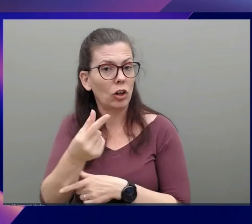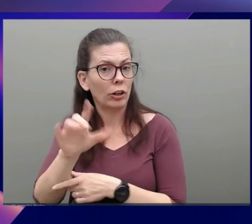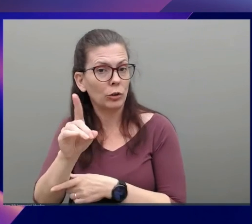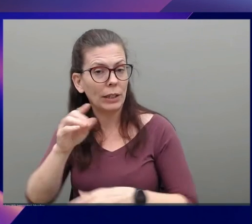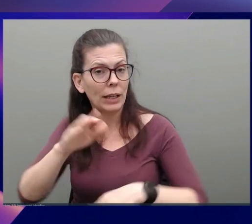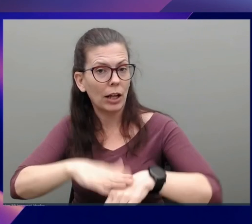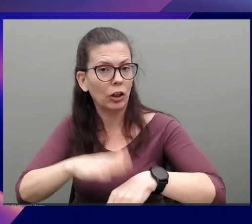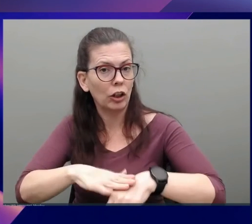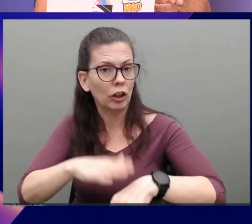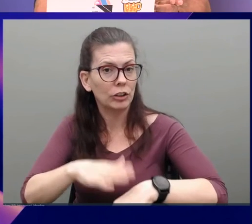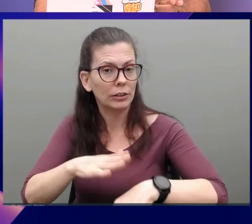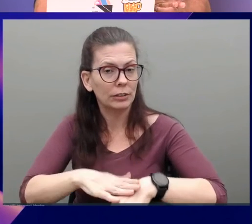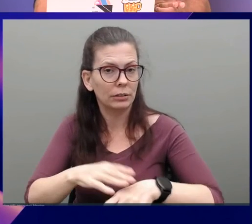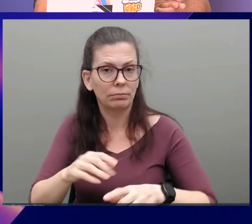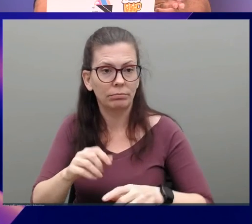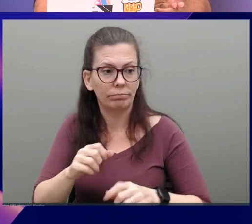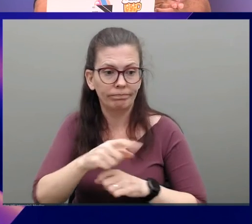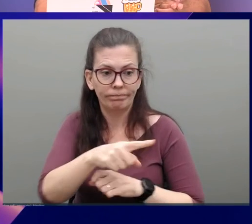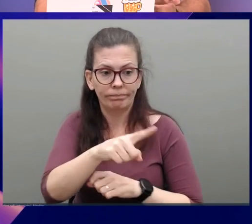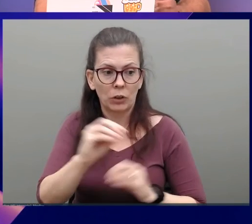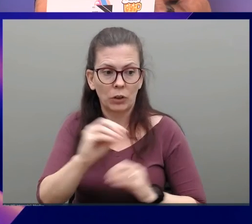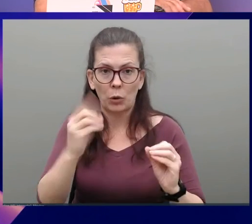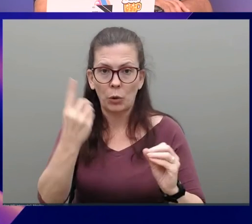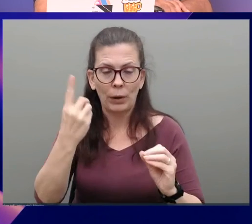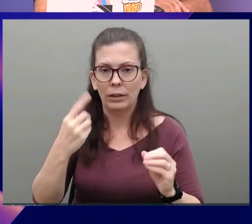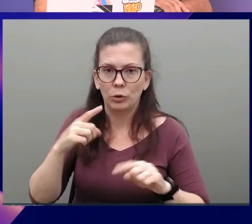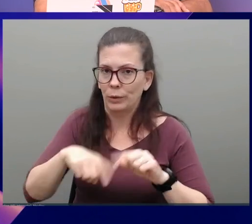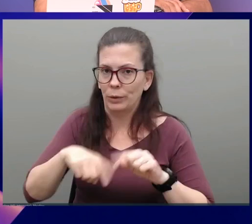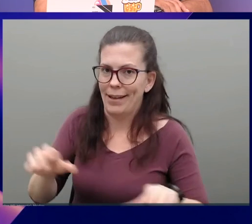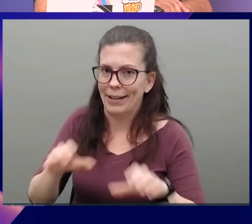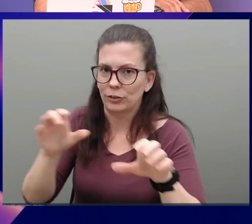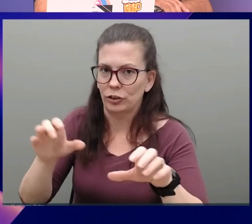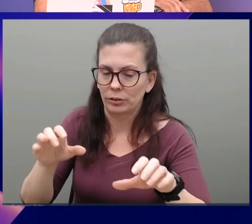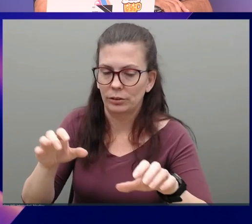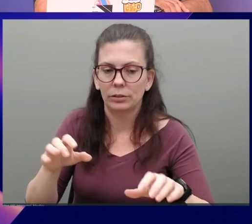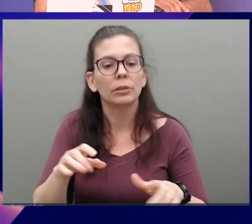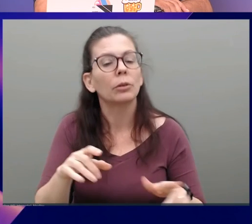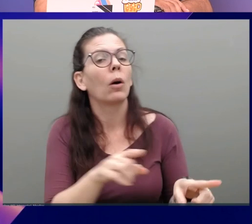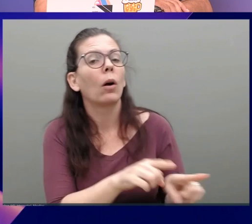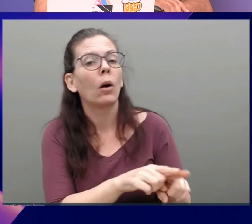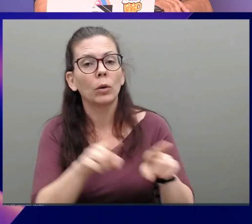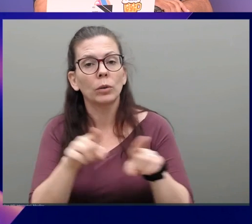then they can't be actionable. [Steve] Right. In addition to that, I also wanna say that